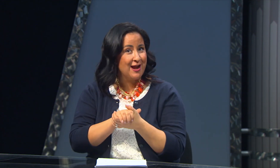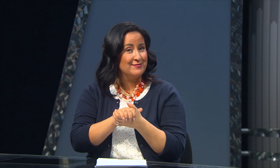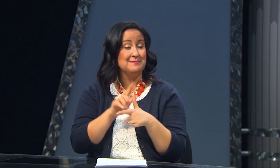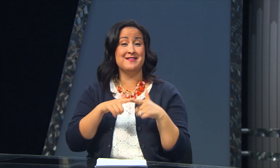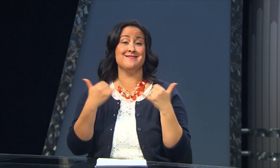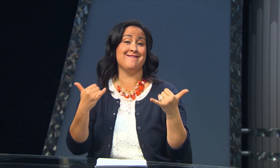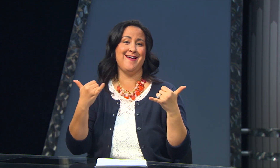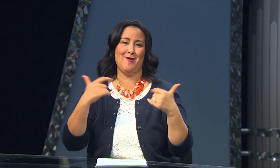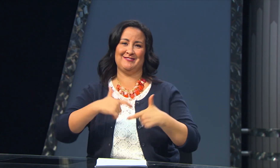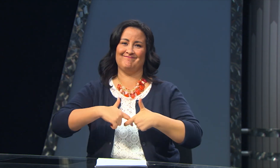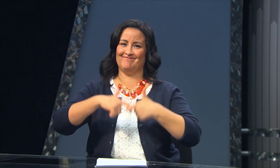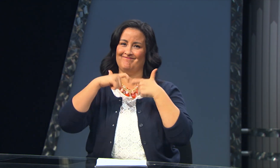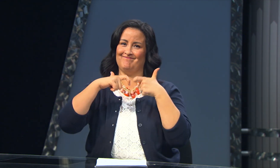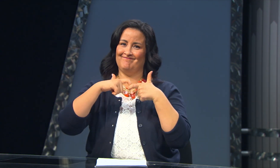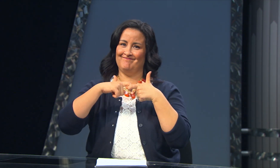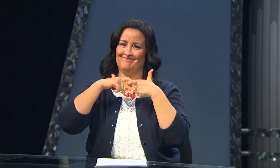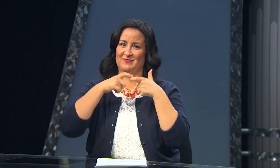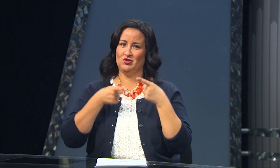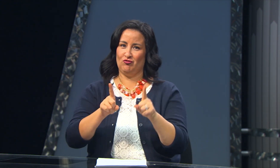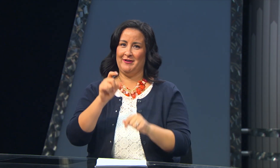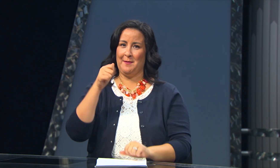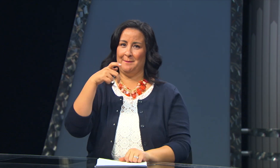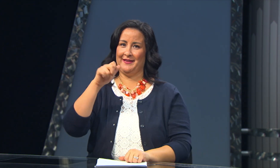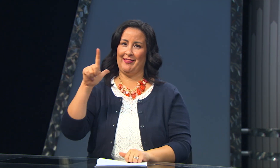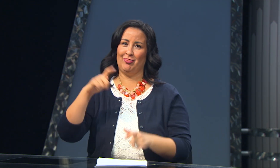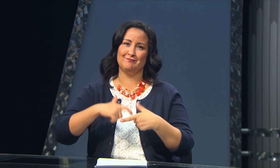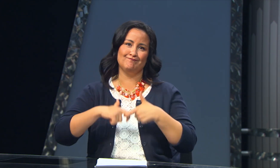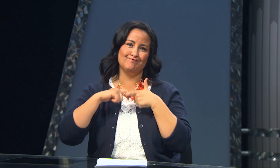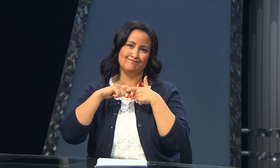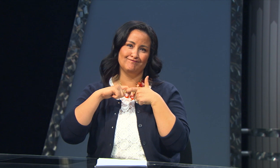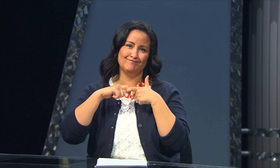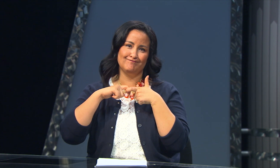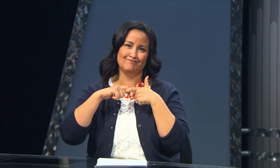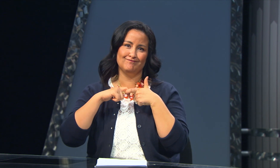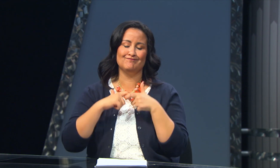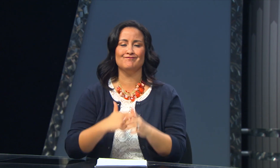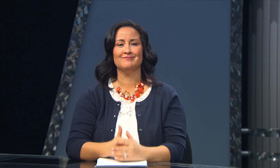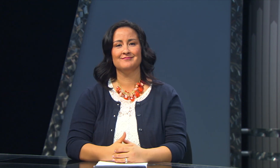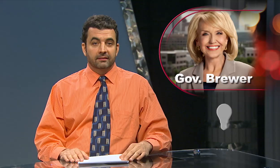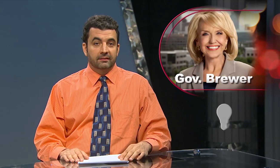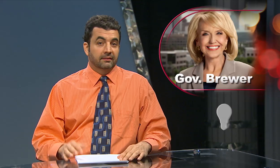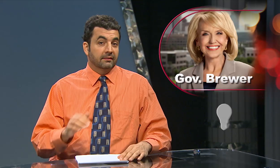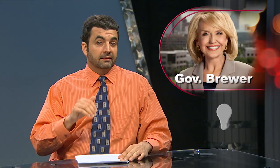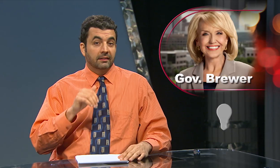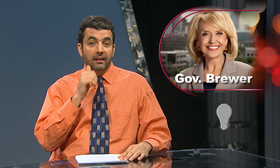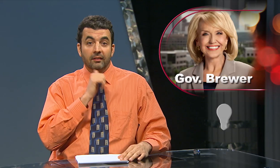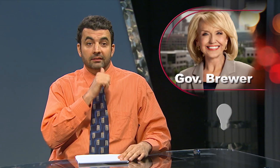BANS. HOWEVER, THEY HAVE BEEN PUT ON HOLD WHILE THEY ARE APPEALED.